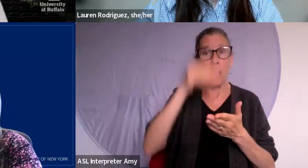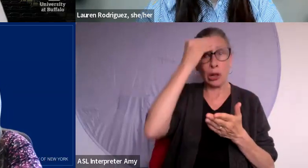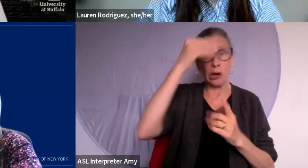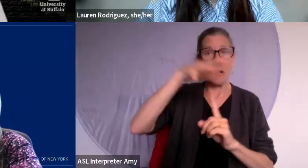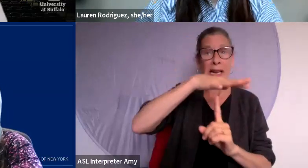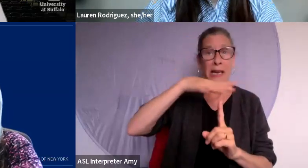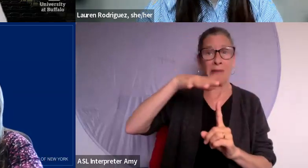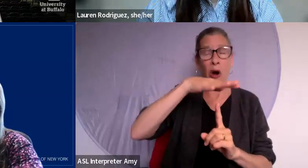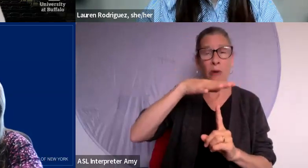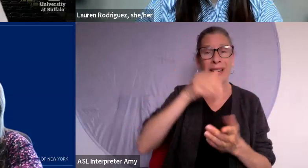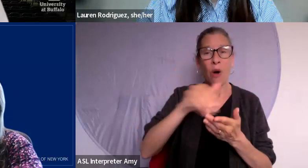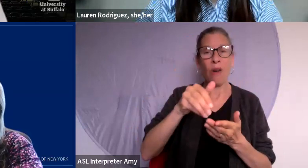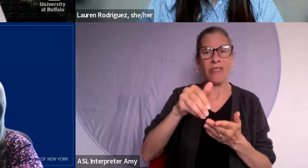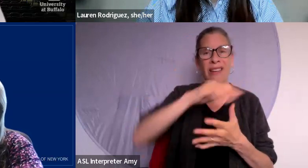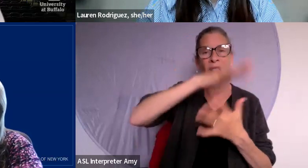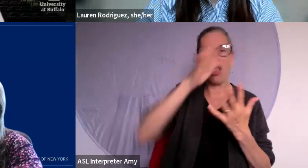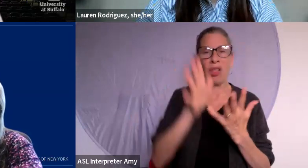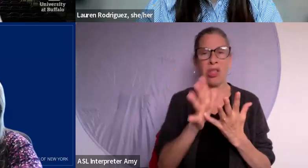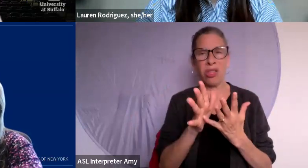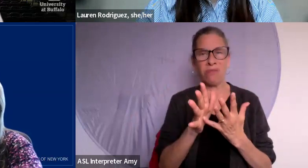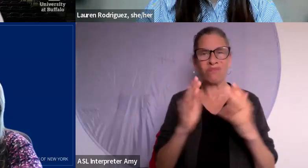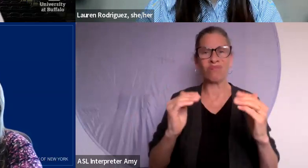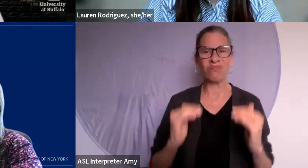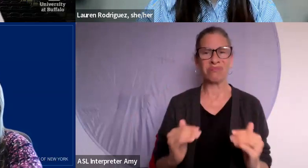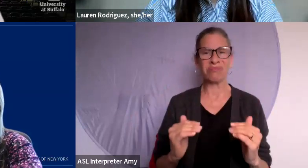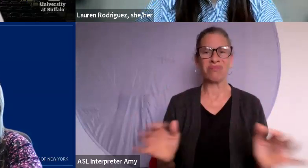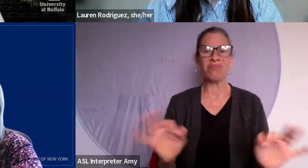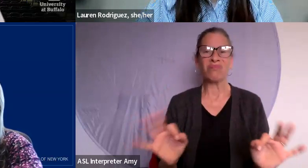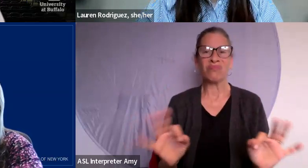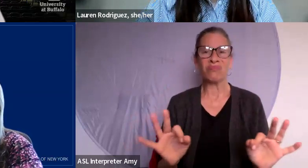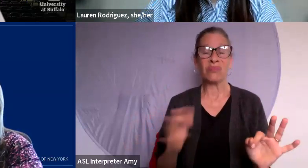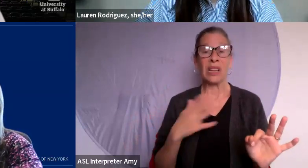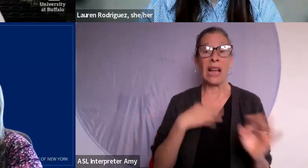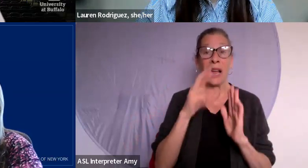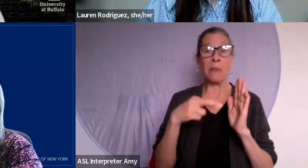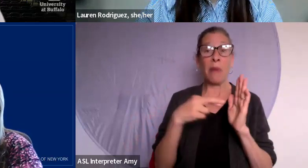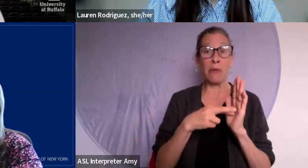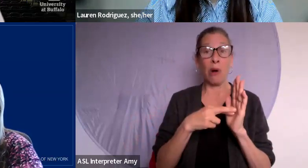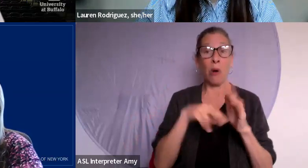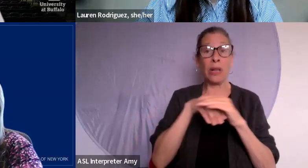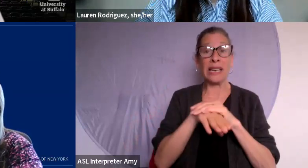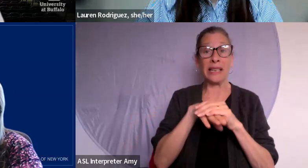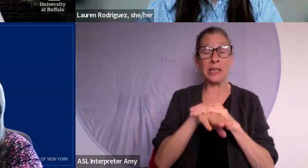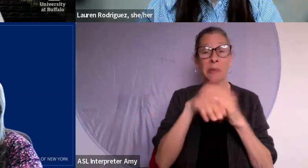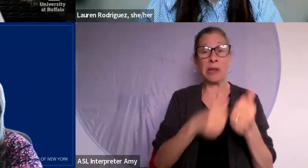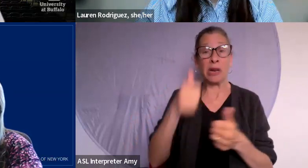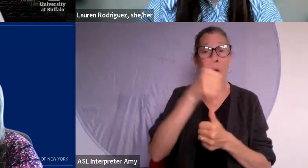low priority. In my role as EIT accessibility officers, there were five areas of responsibility, I was